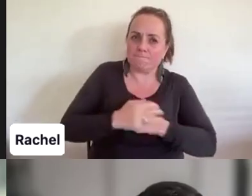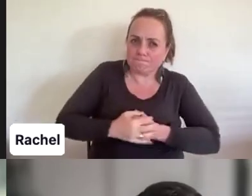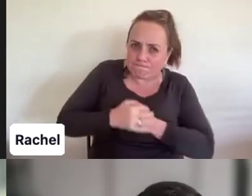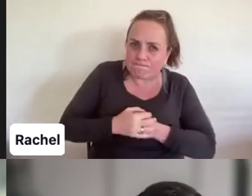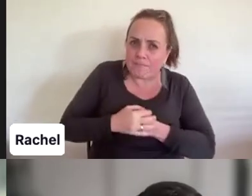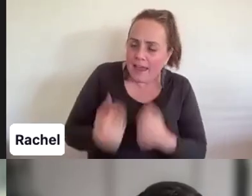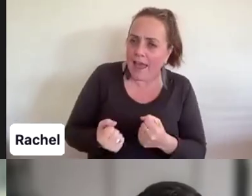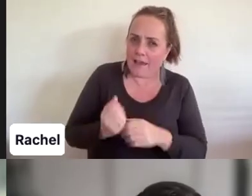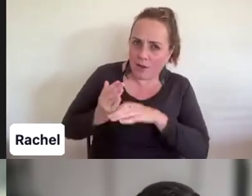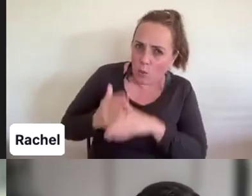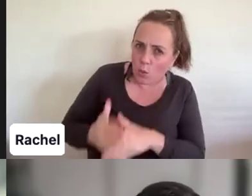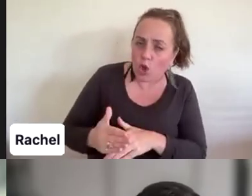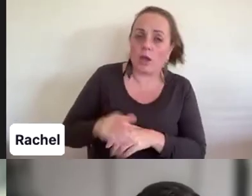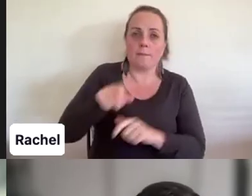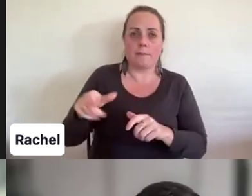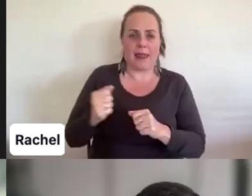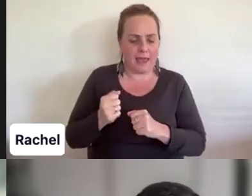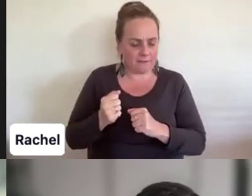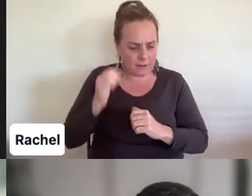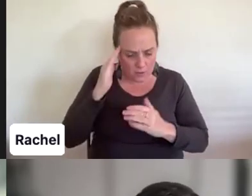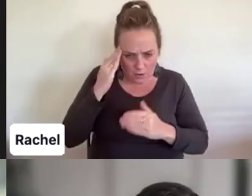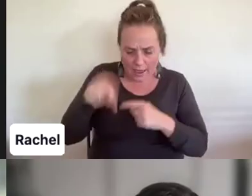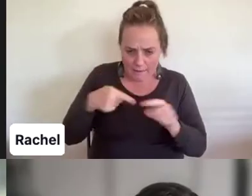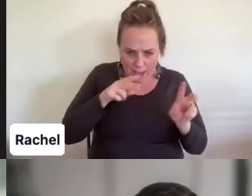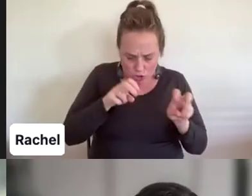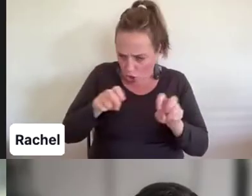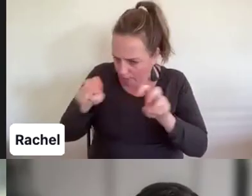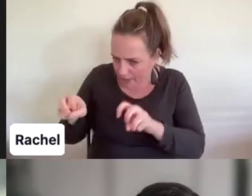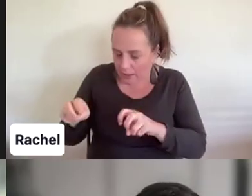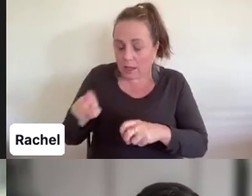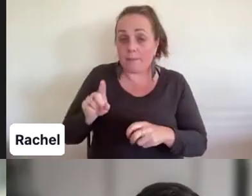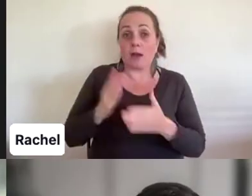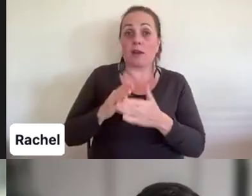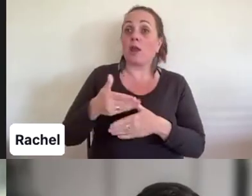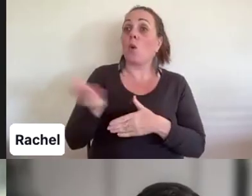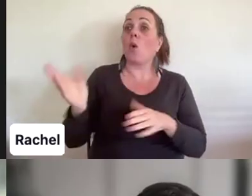people very passionate about topics, but all those groups can ever do is advise, they can